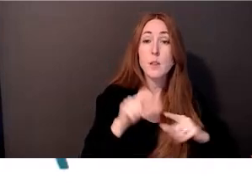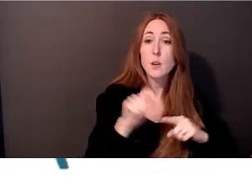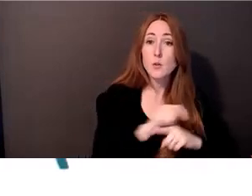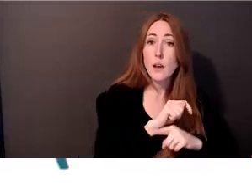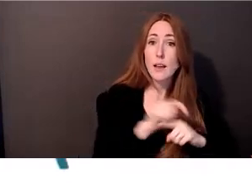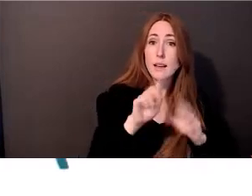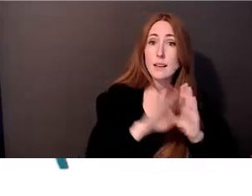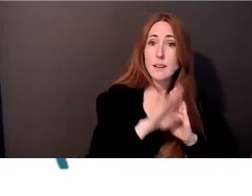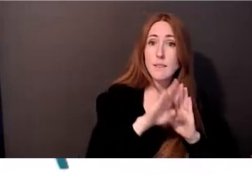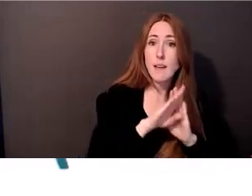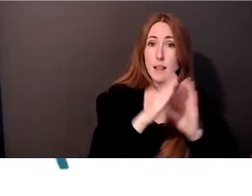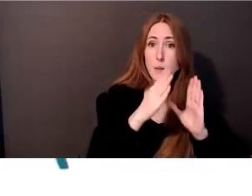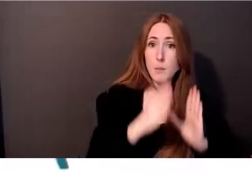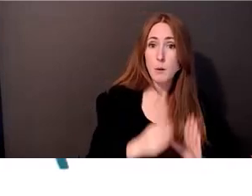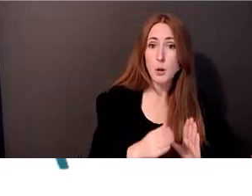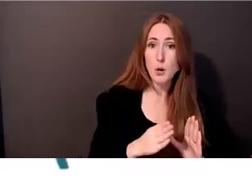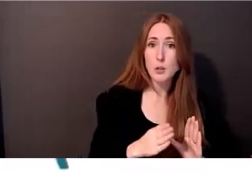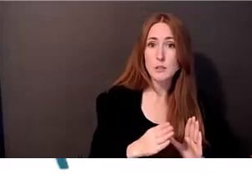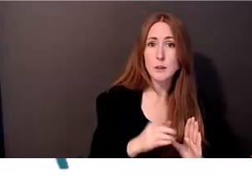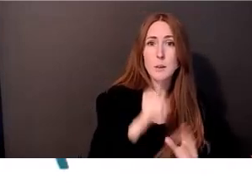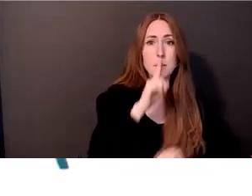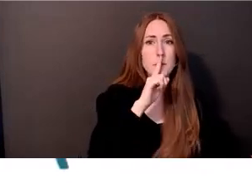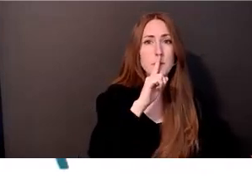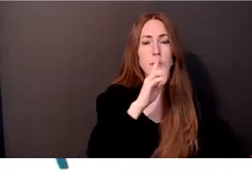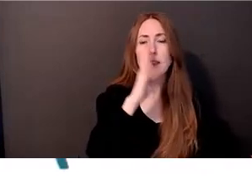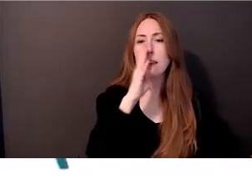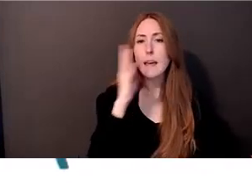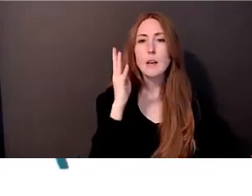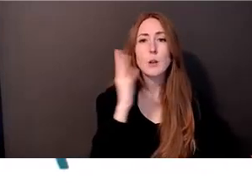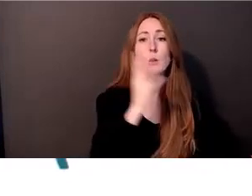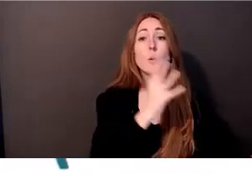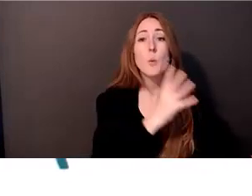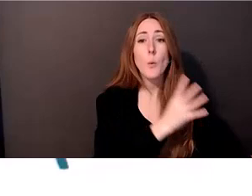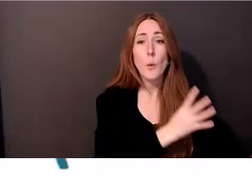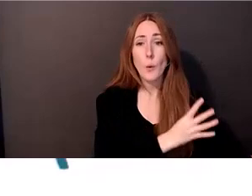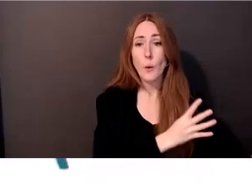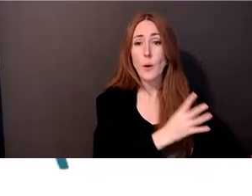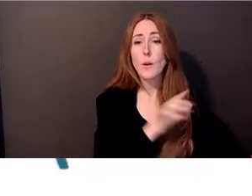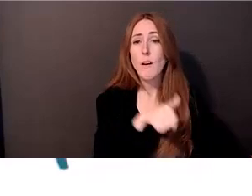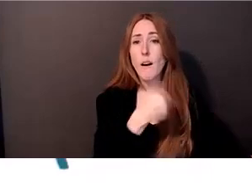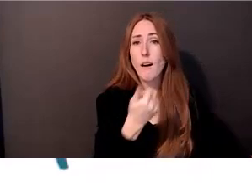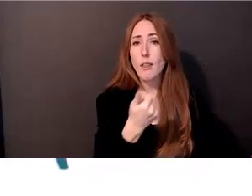paid less attention in other types of skills and competencies.